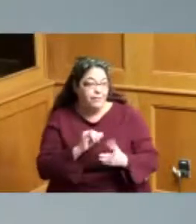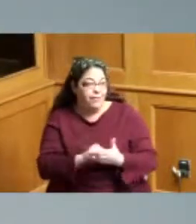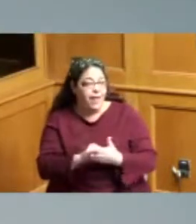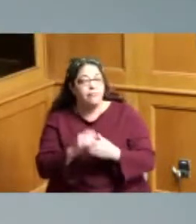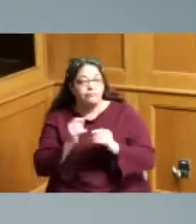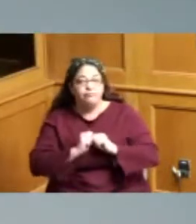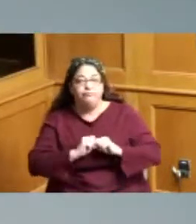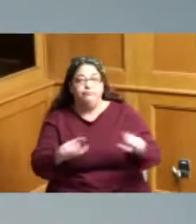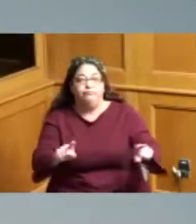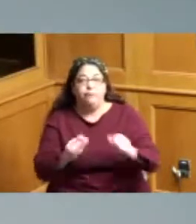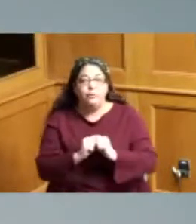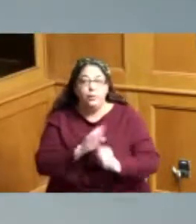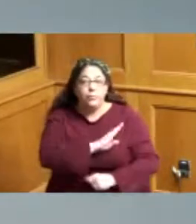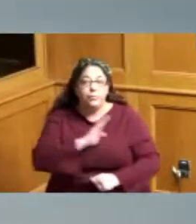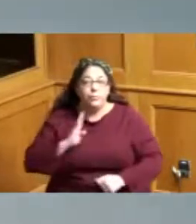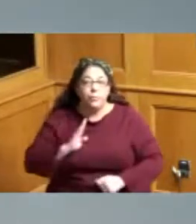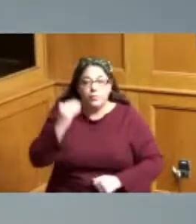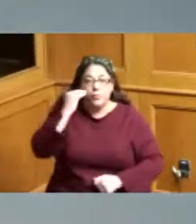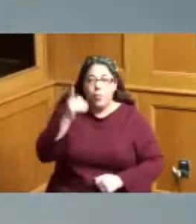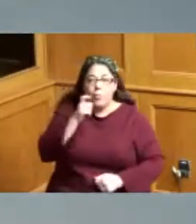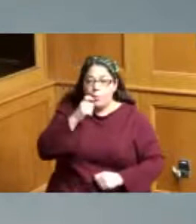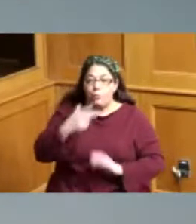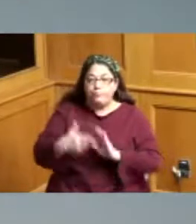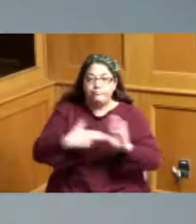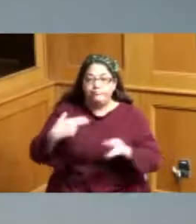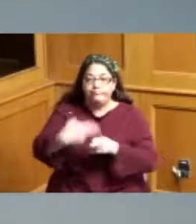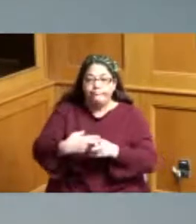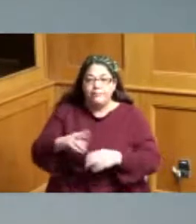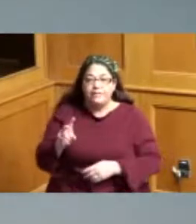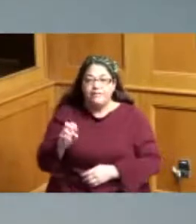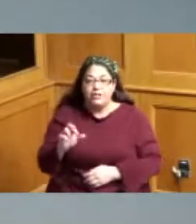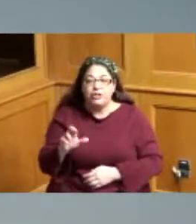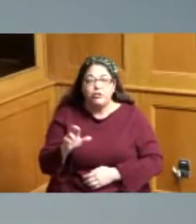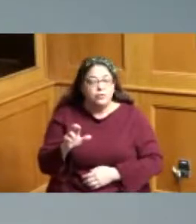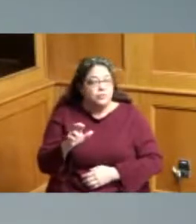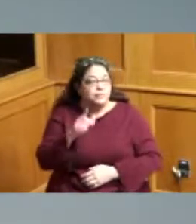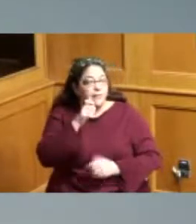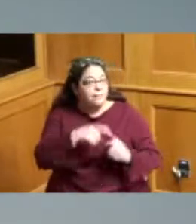whole board just so you know who the vendor is and the timeline that type of thing right